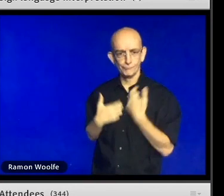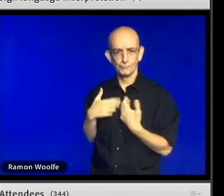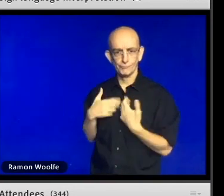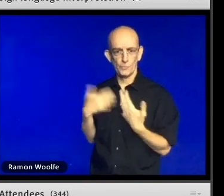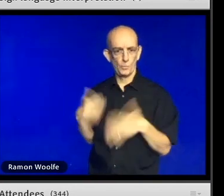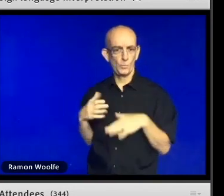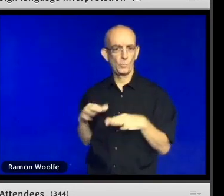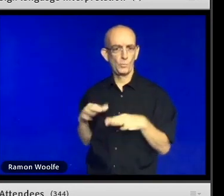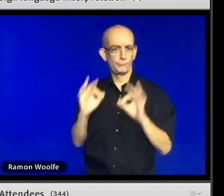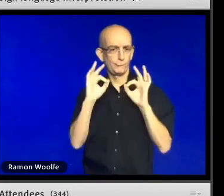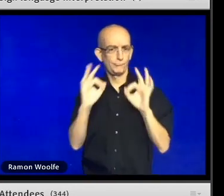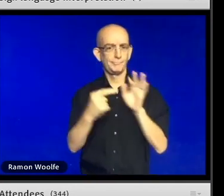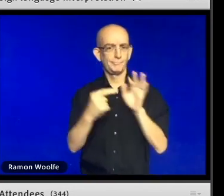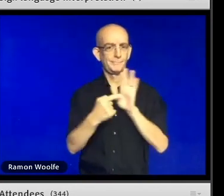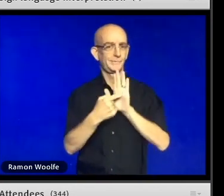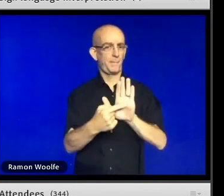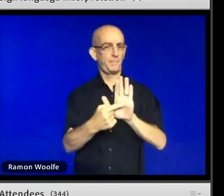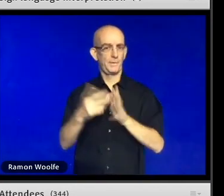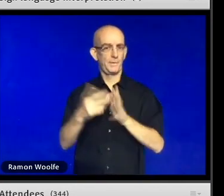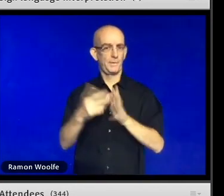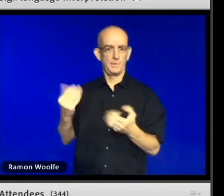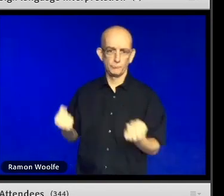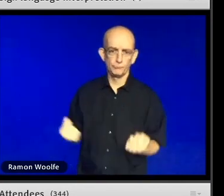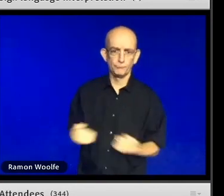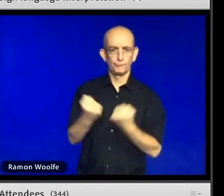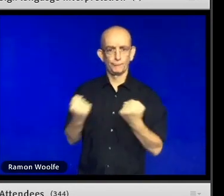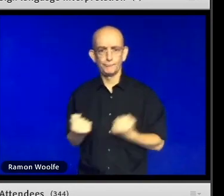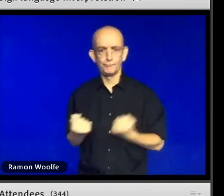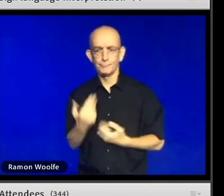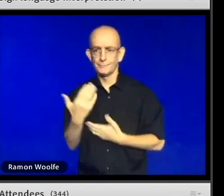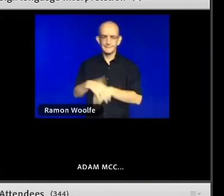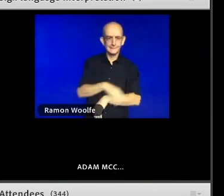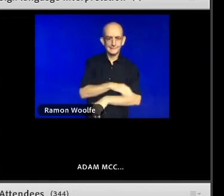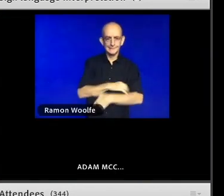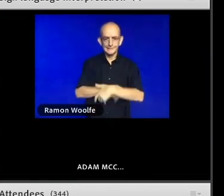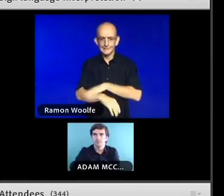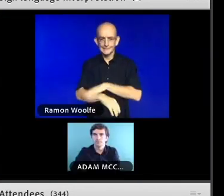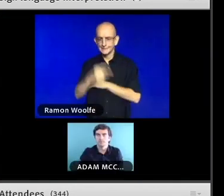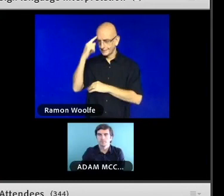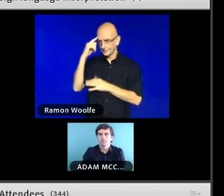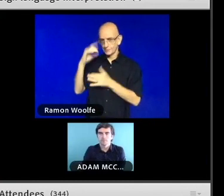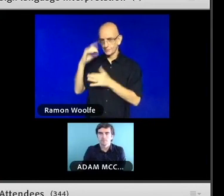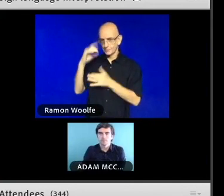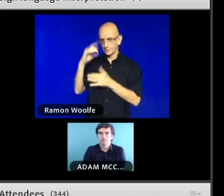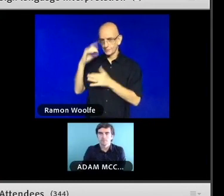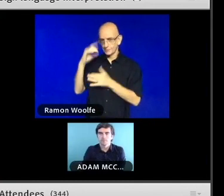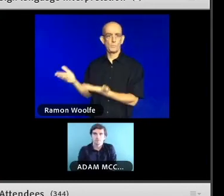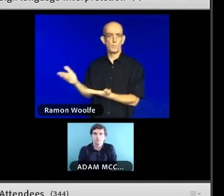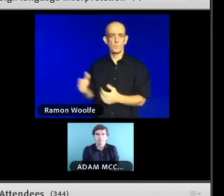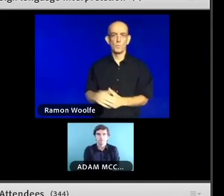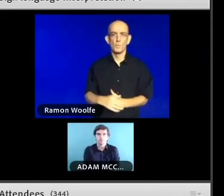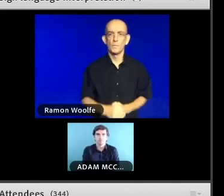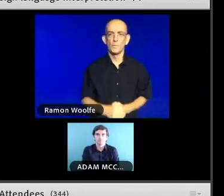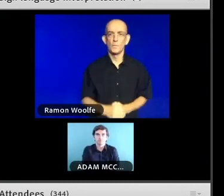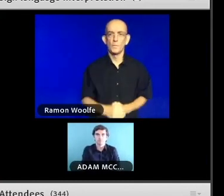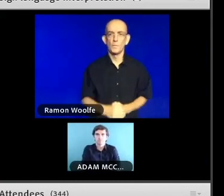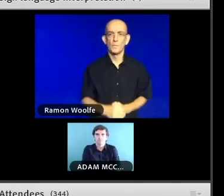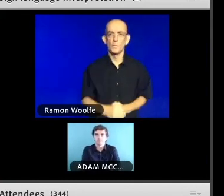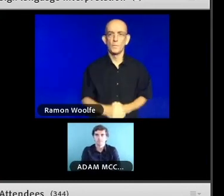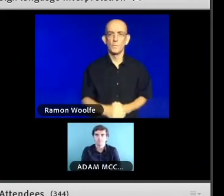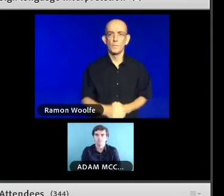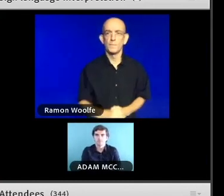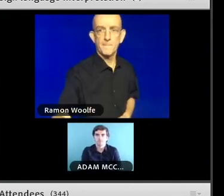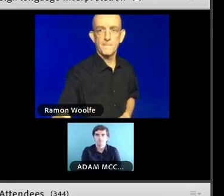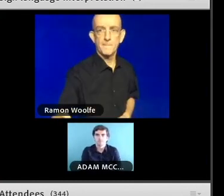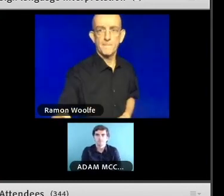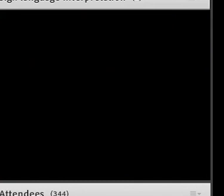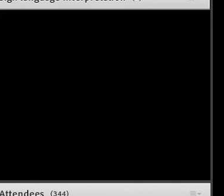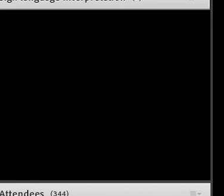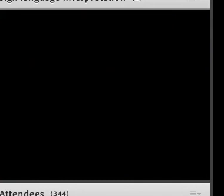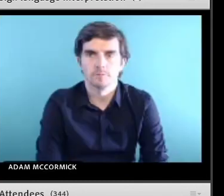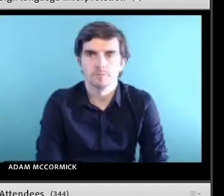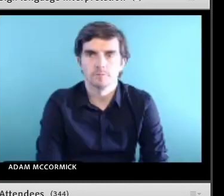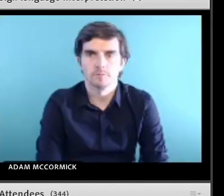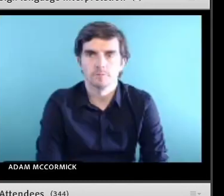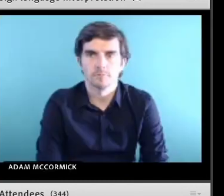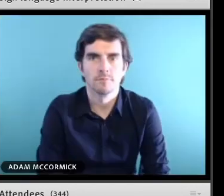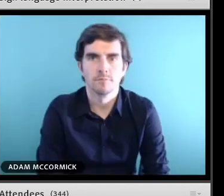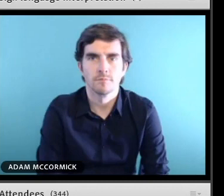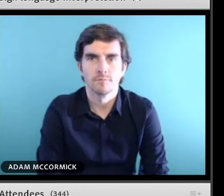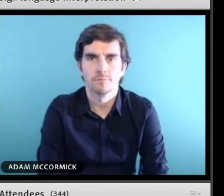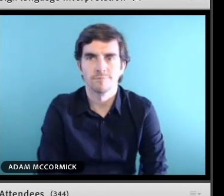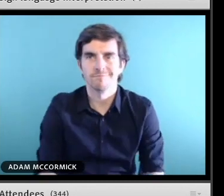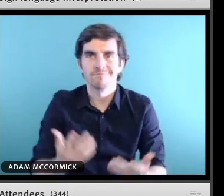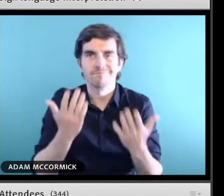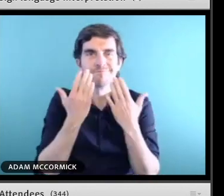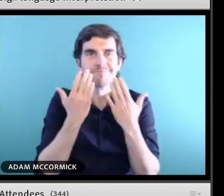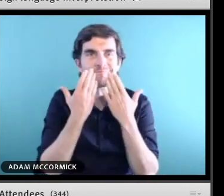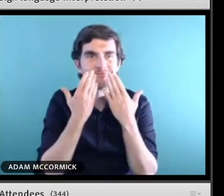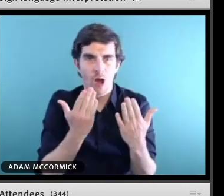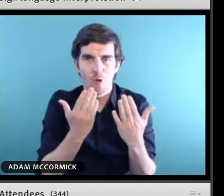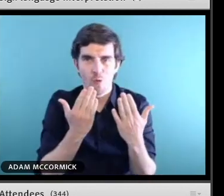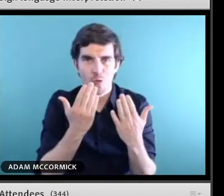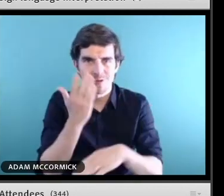from our experience during COVID‑19 to adapt programming to a new reality. And it provides